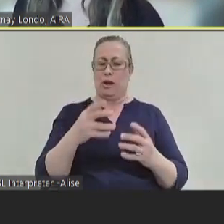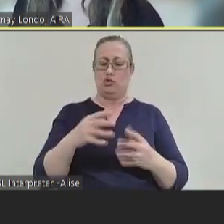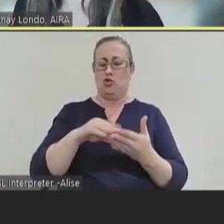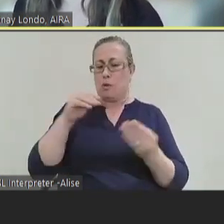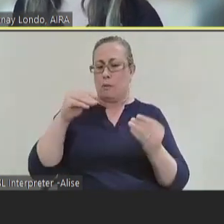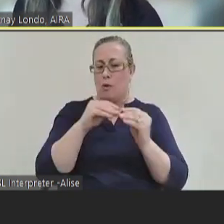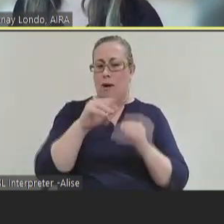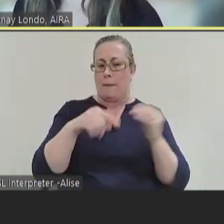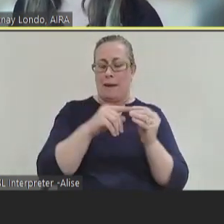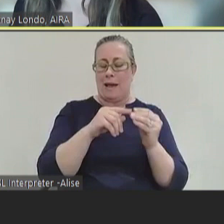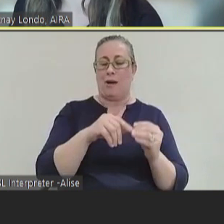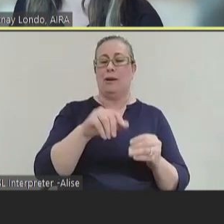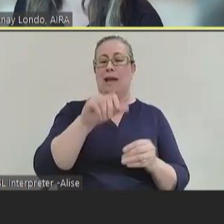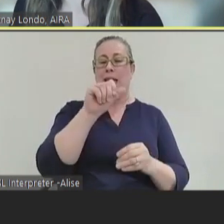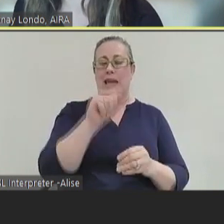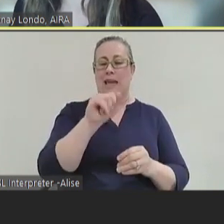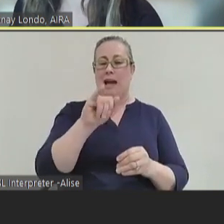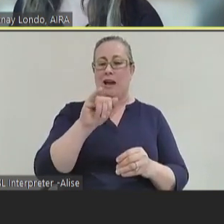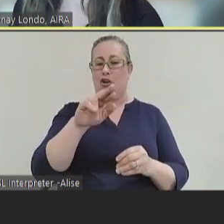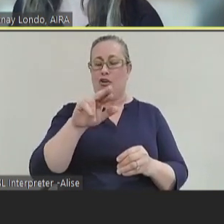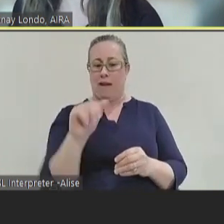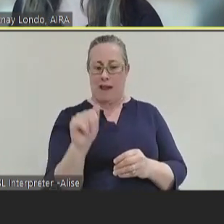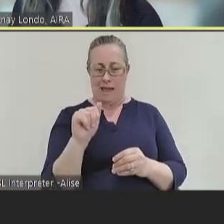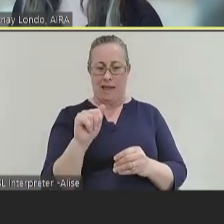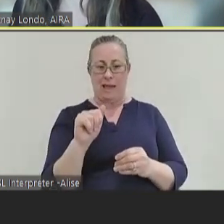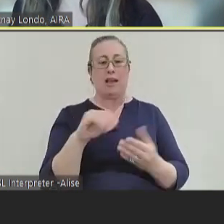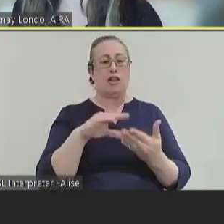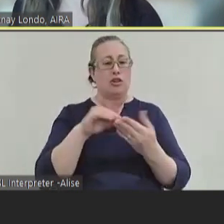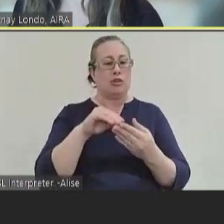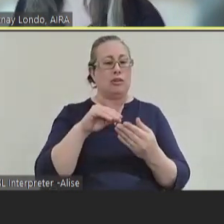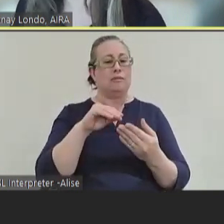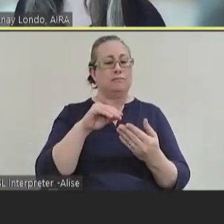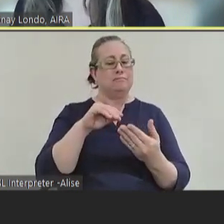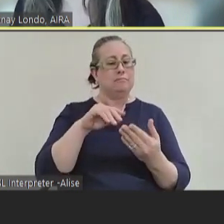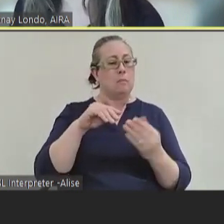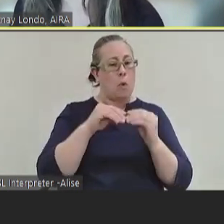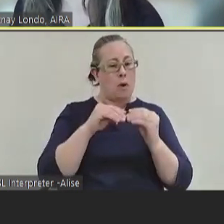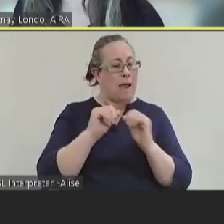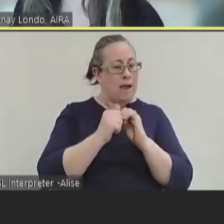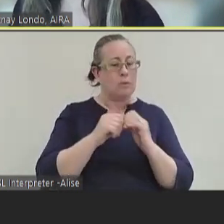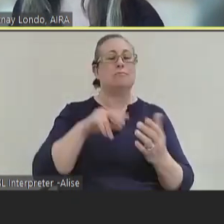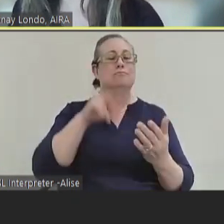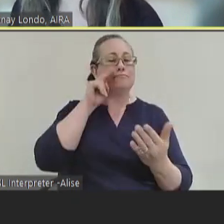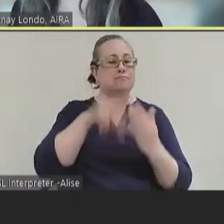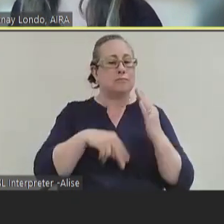2023 Annual Report. This report offers a comprehensive overview, highlighting our